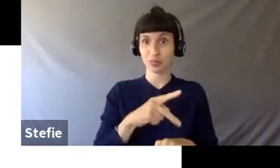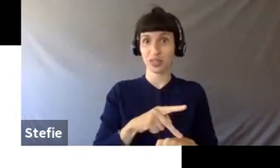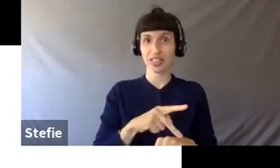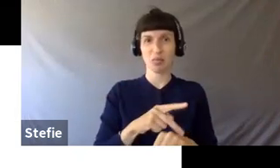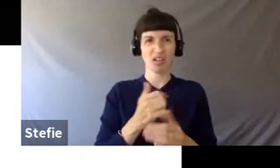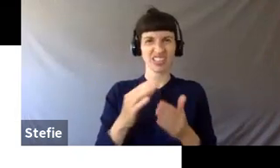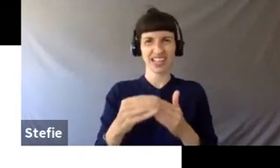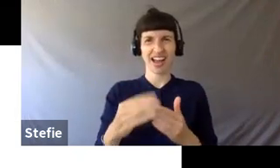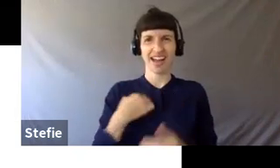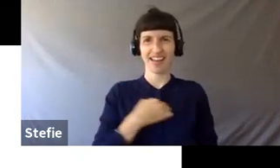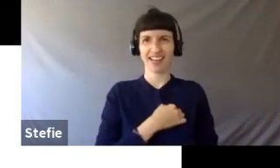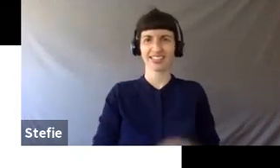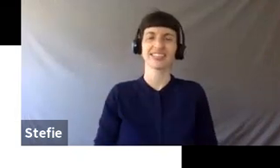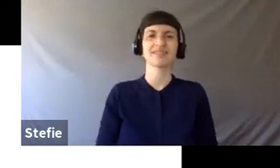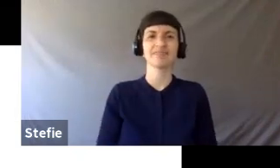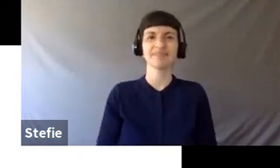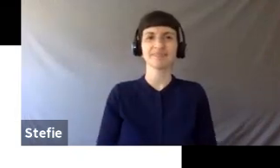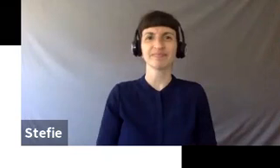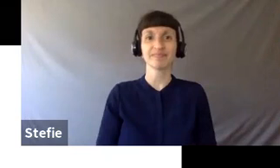We're looking for a remote learning classroom that is fun, interacting, engaging, accessible and organized. All of it helps our framing because if I go to the next slide we will talk about the principles that help our framing.